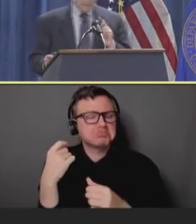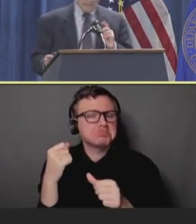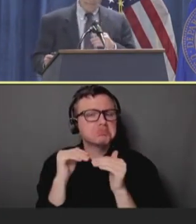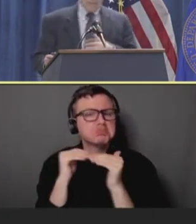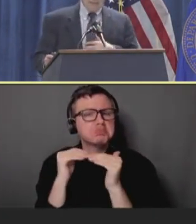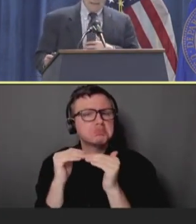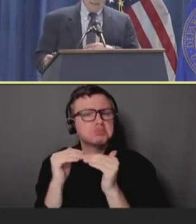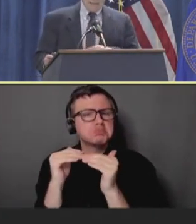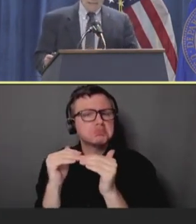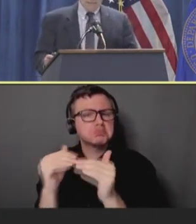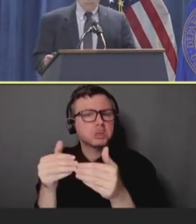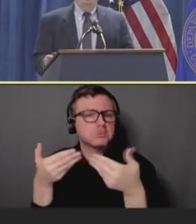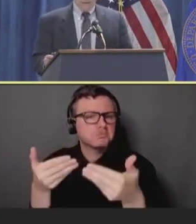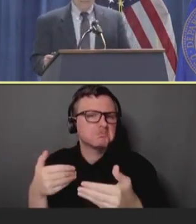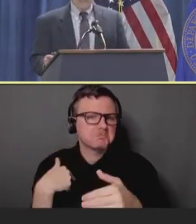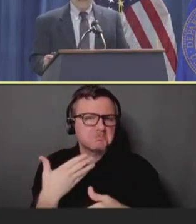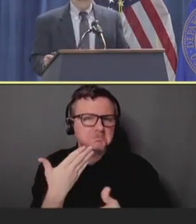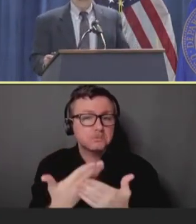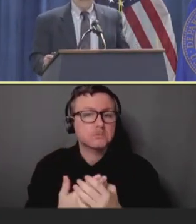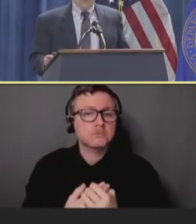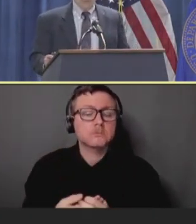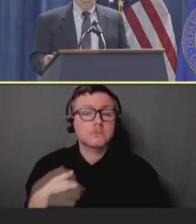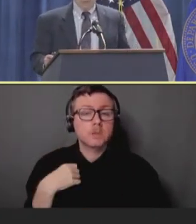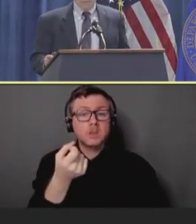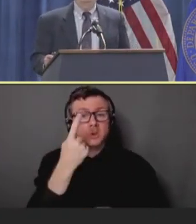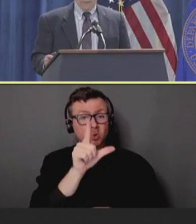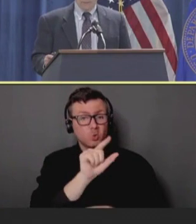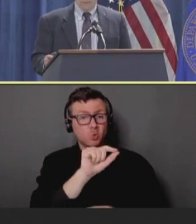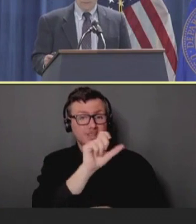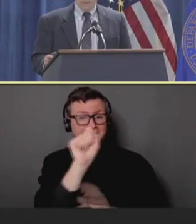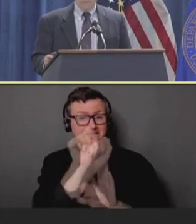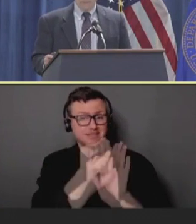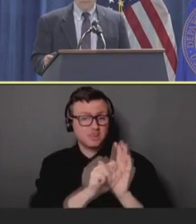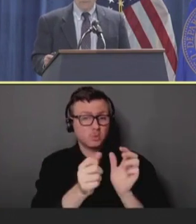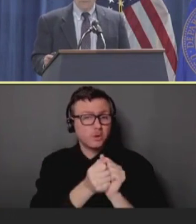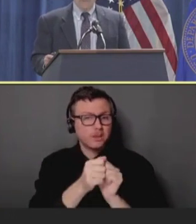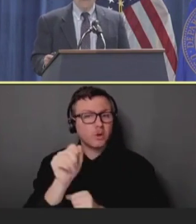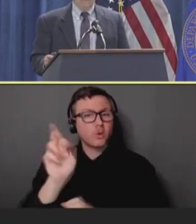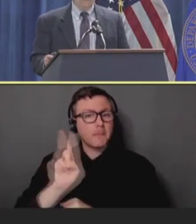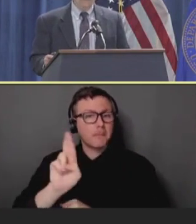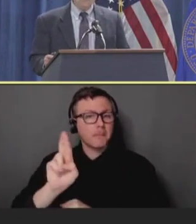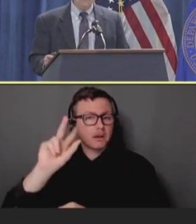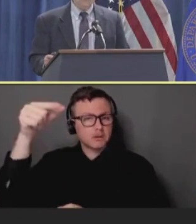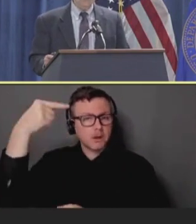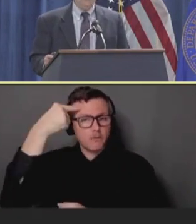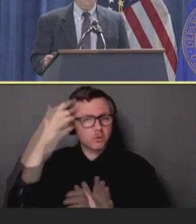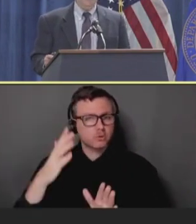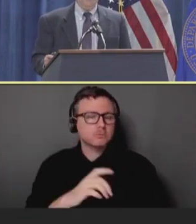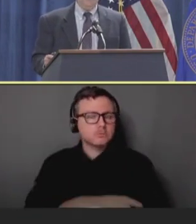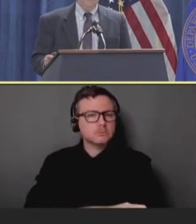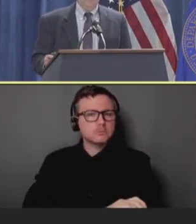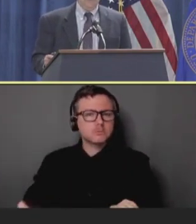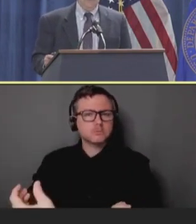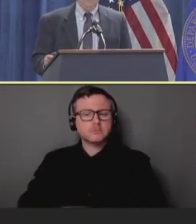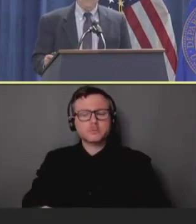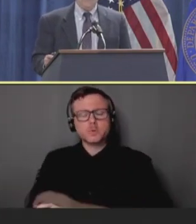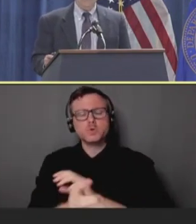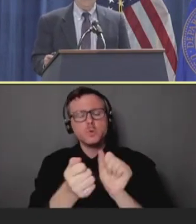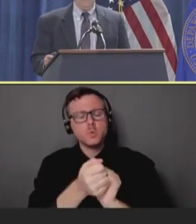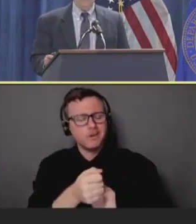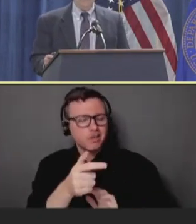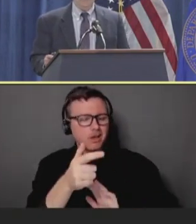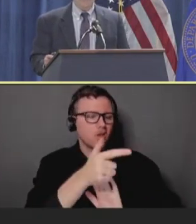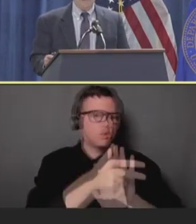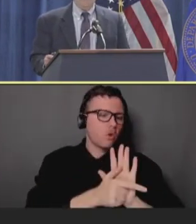20 states, all with Republican governors, through legislation or executive order, have